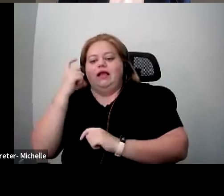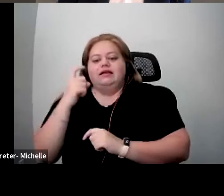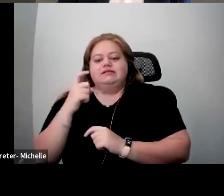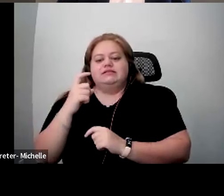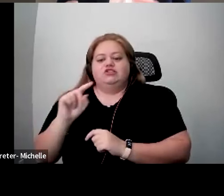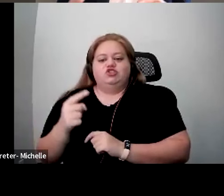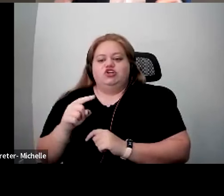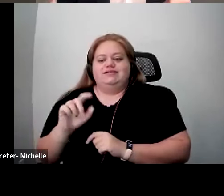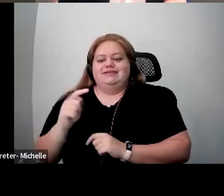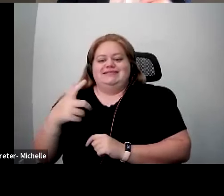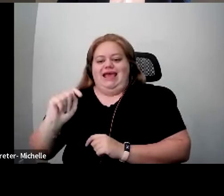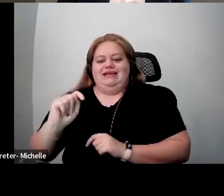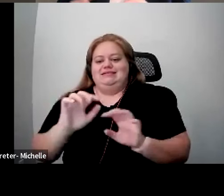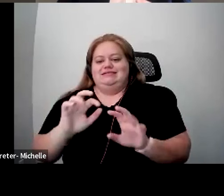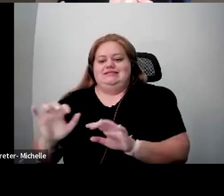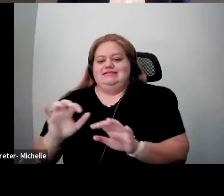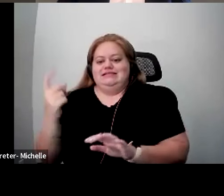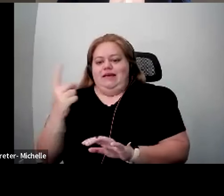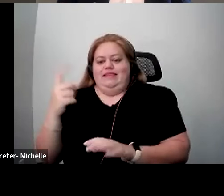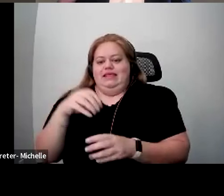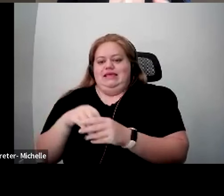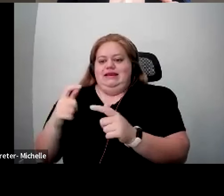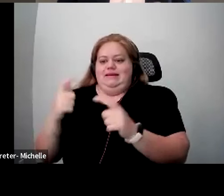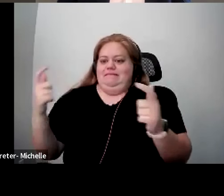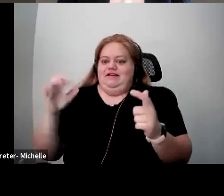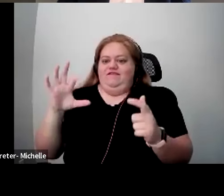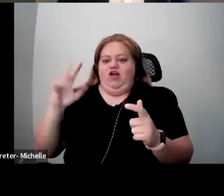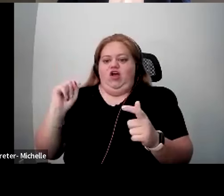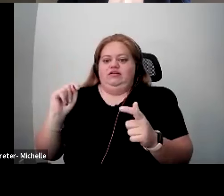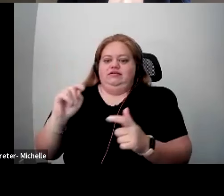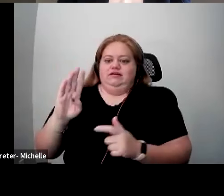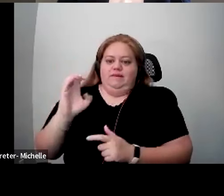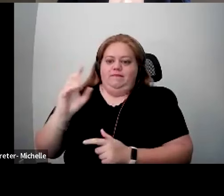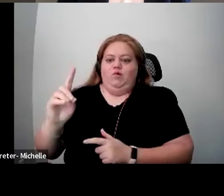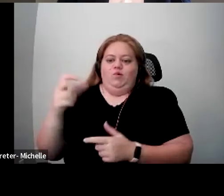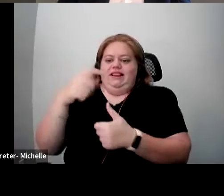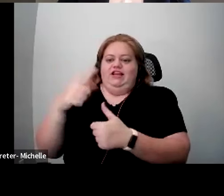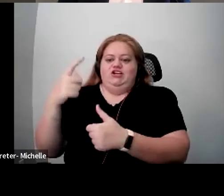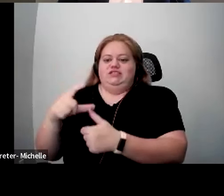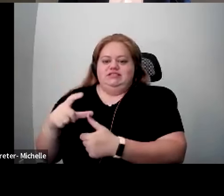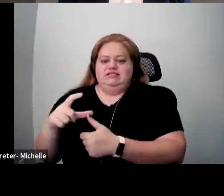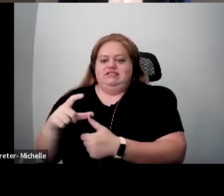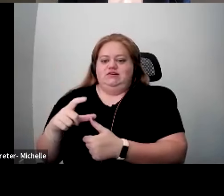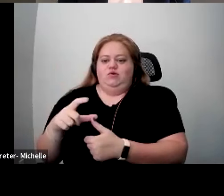Put something in a big font in bold on this part of the paper.